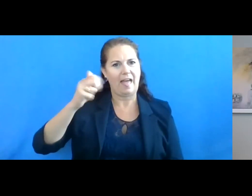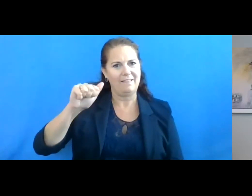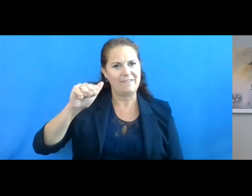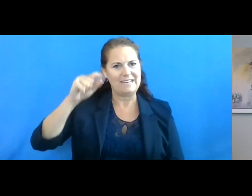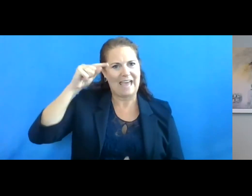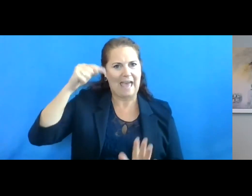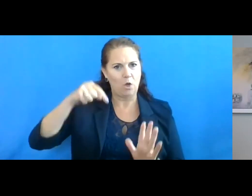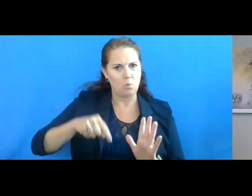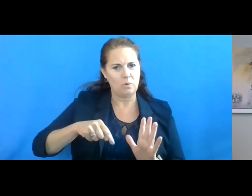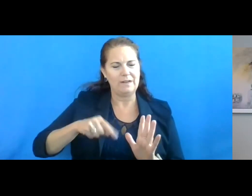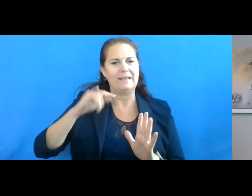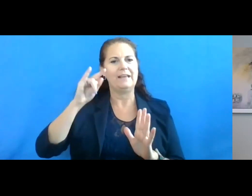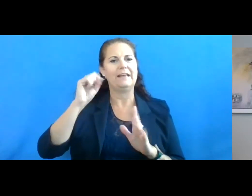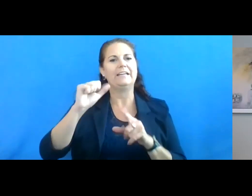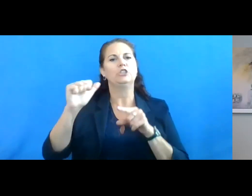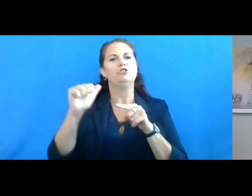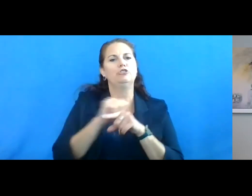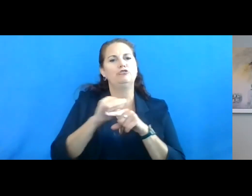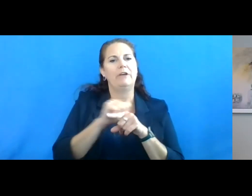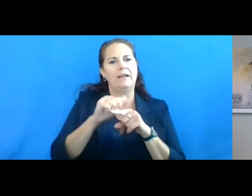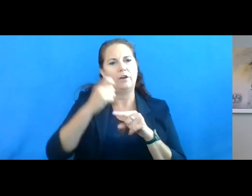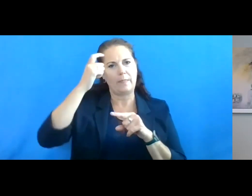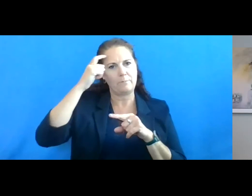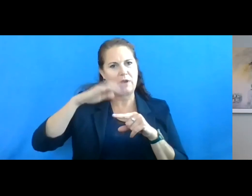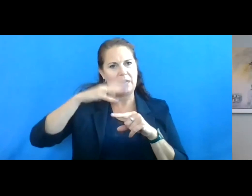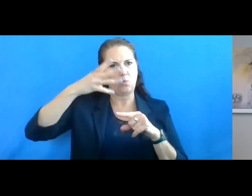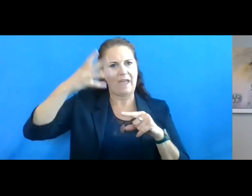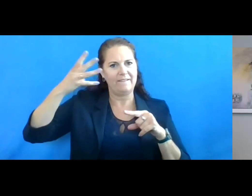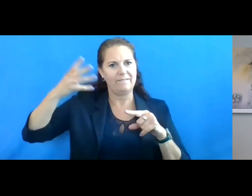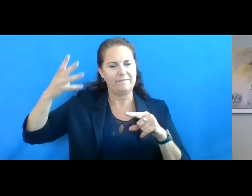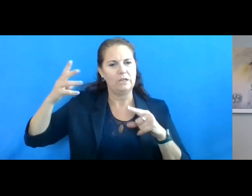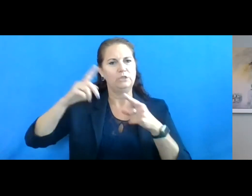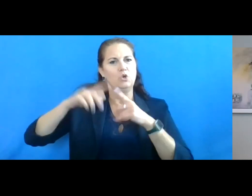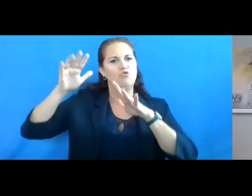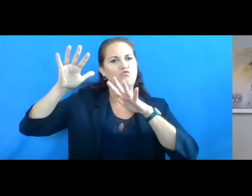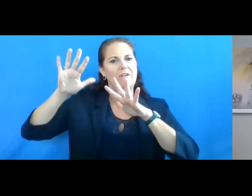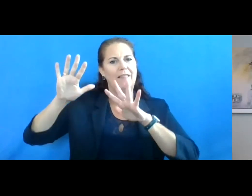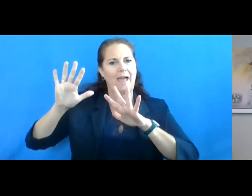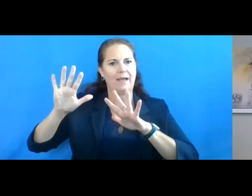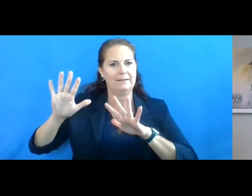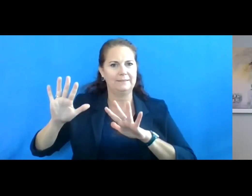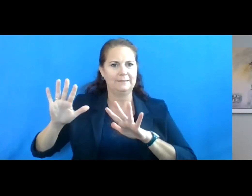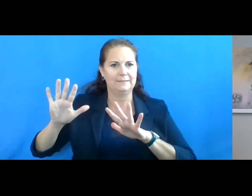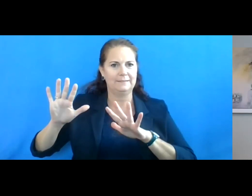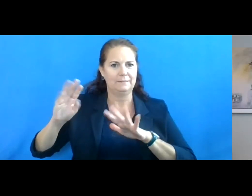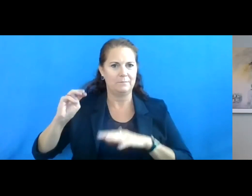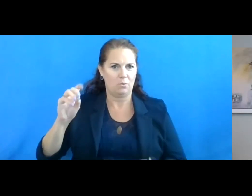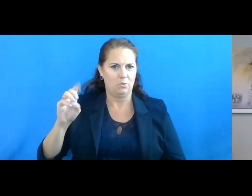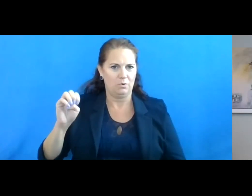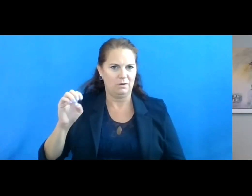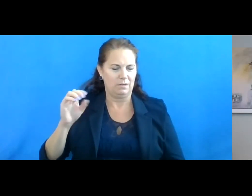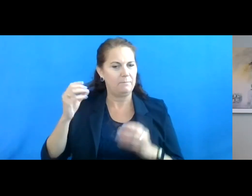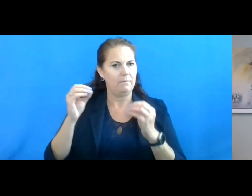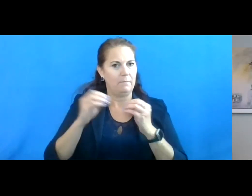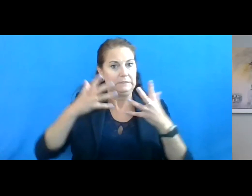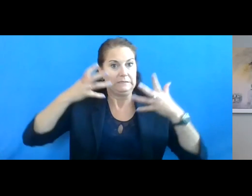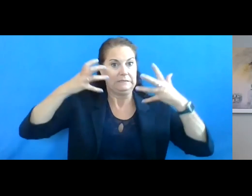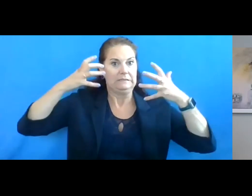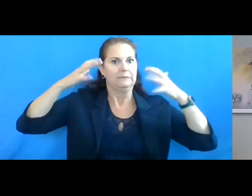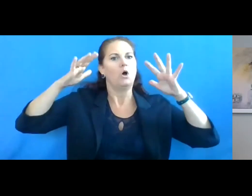And what it did was it trained brain waves into the relaxed mode or state.